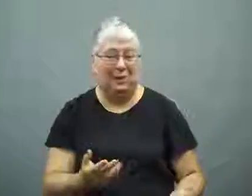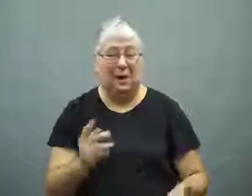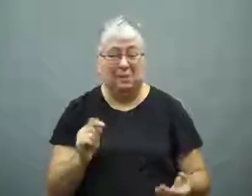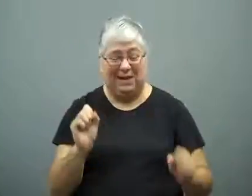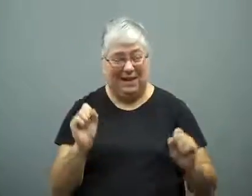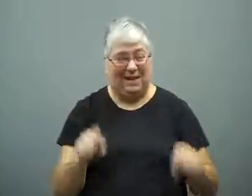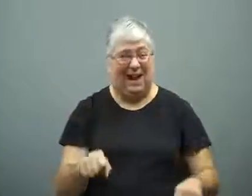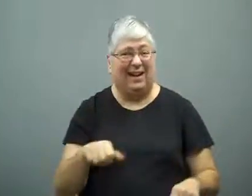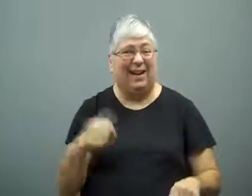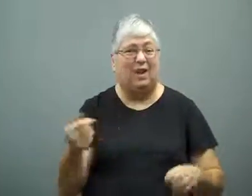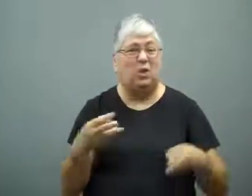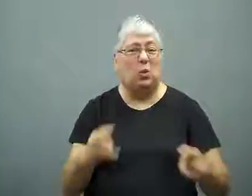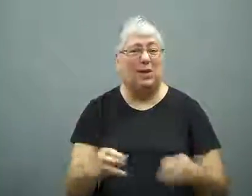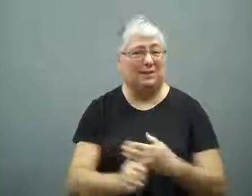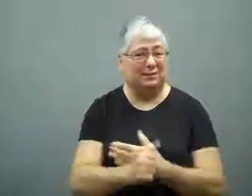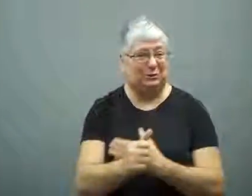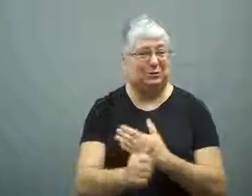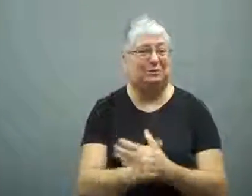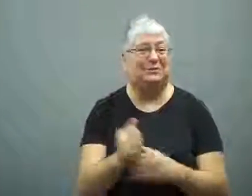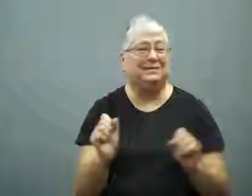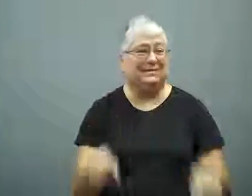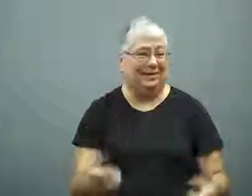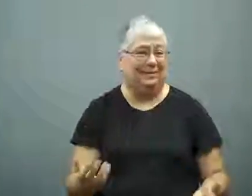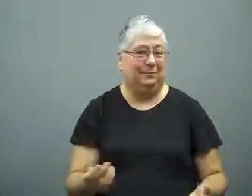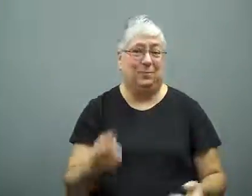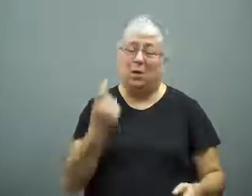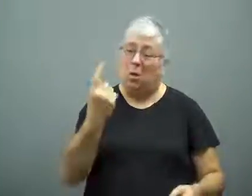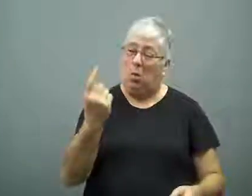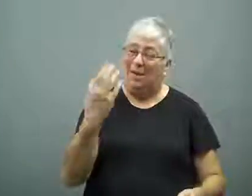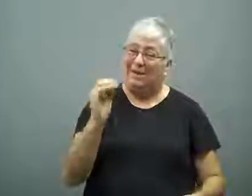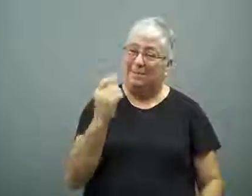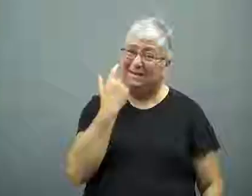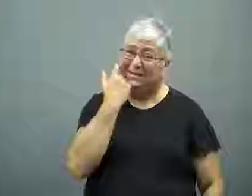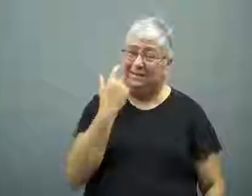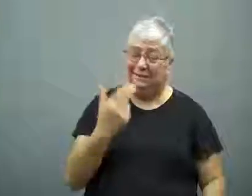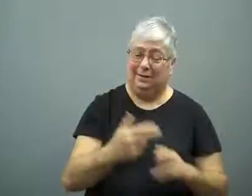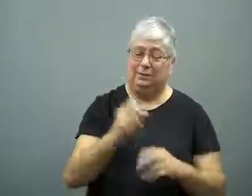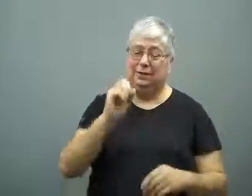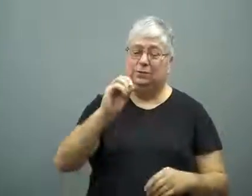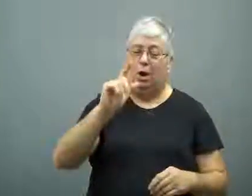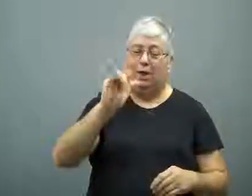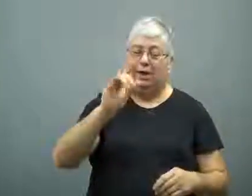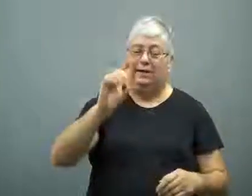They can also be used in a way that is a danger to people.